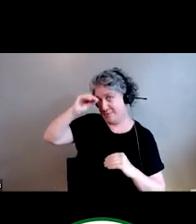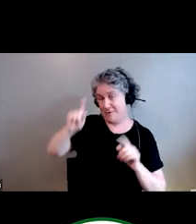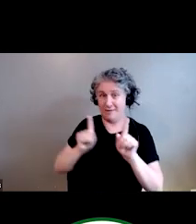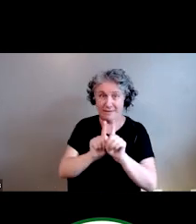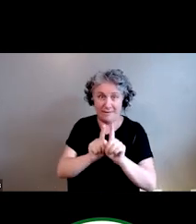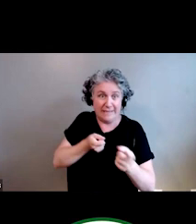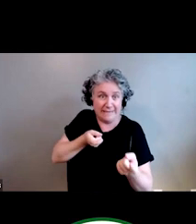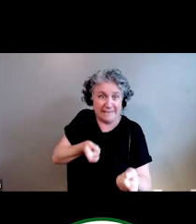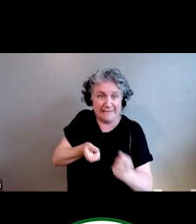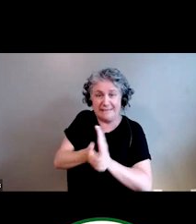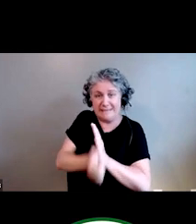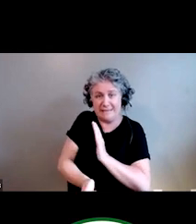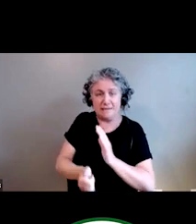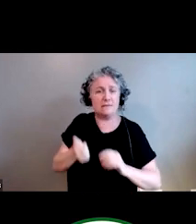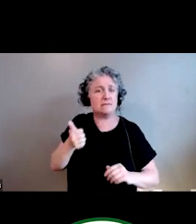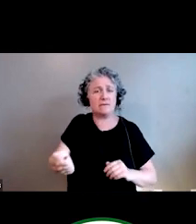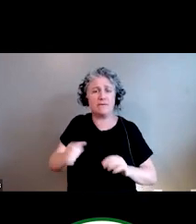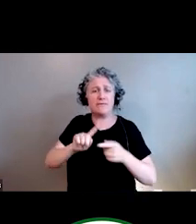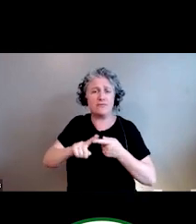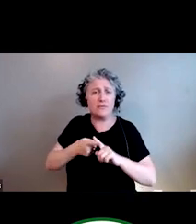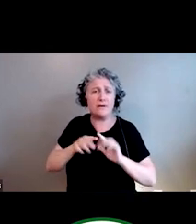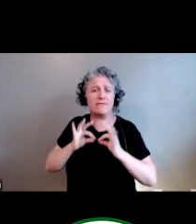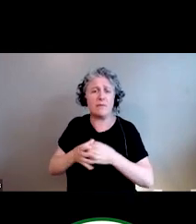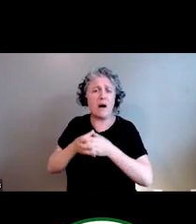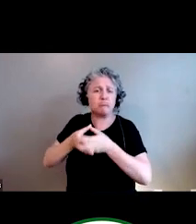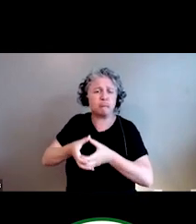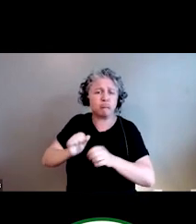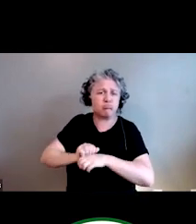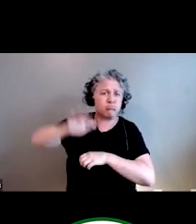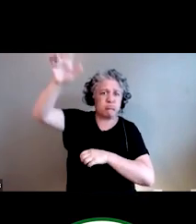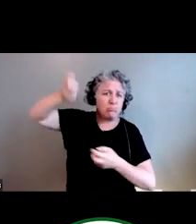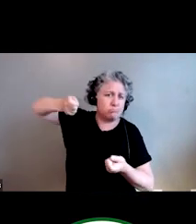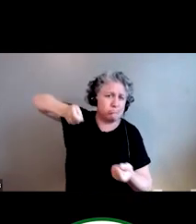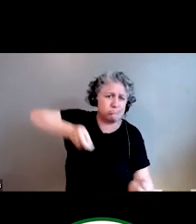The boilers of Down syndrome. Adaptations to promote access in our parks does not just